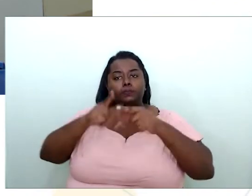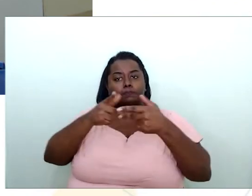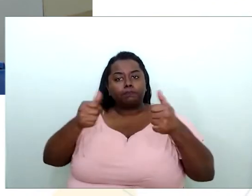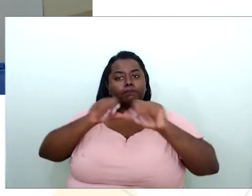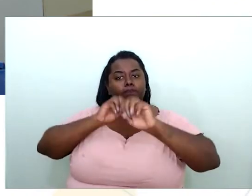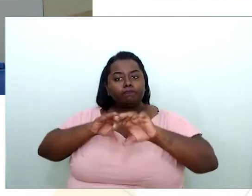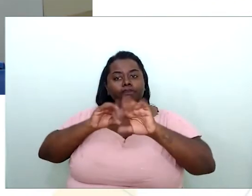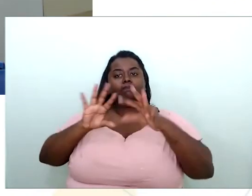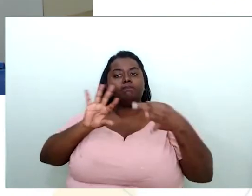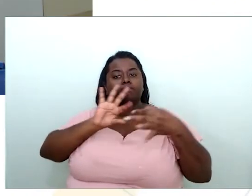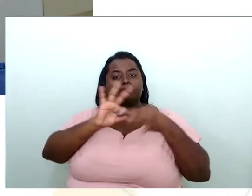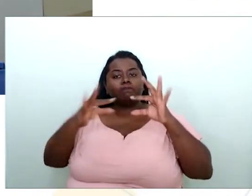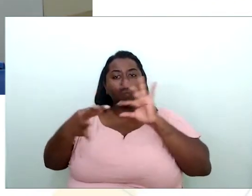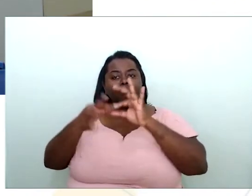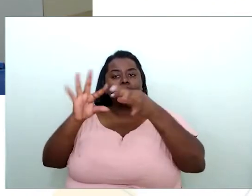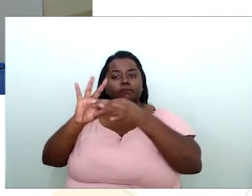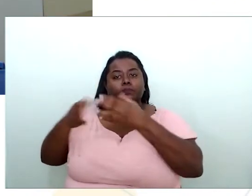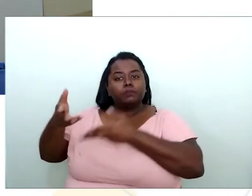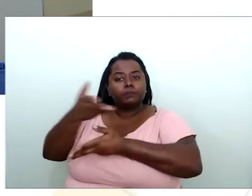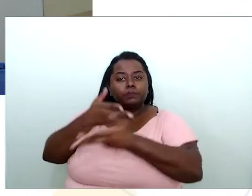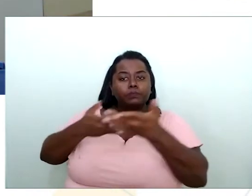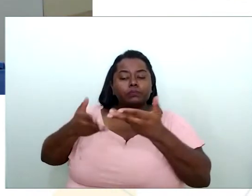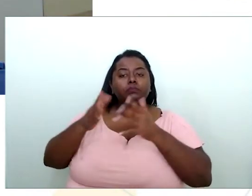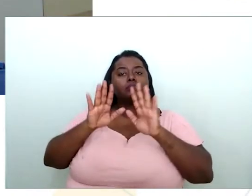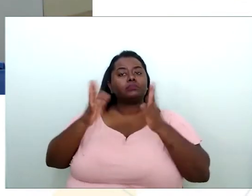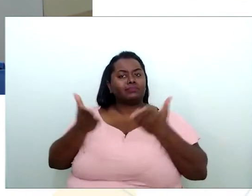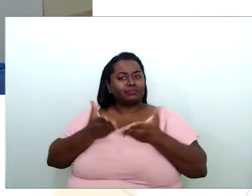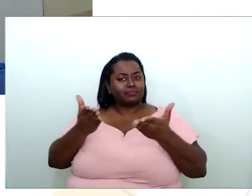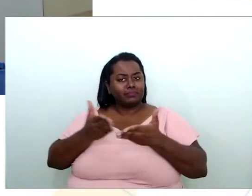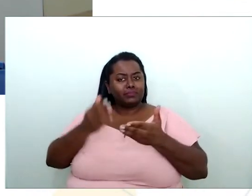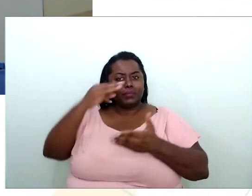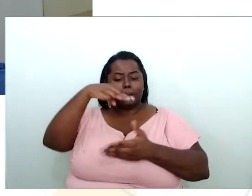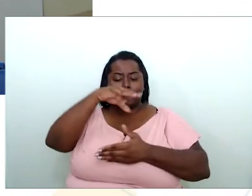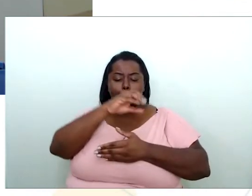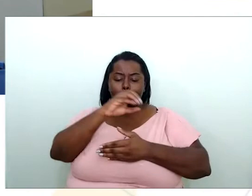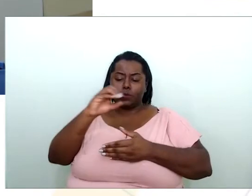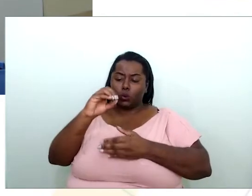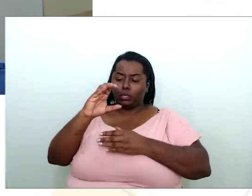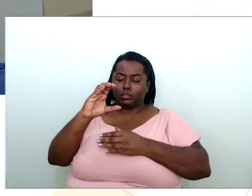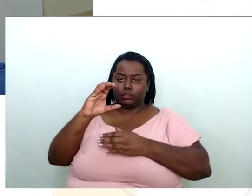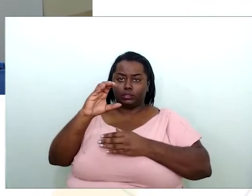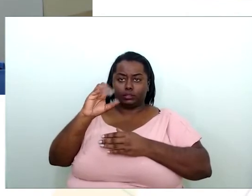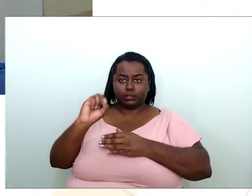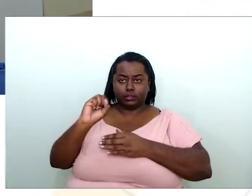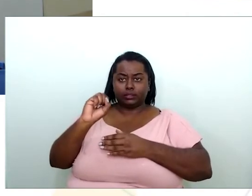is to integrate educational resources so now MOOCs come along and say no no no